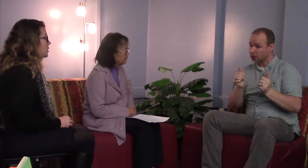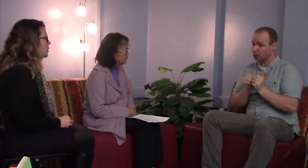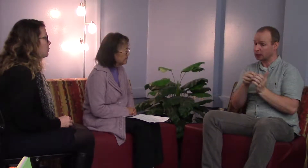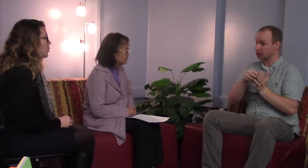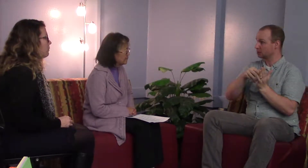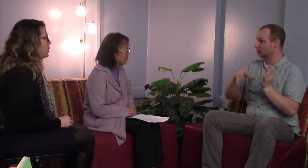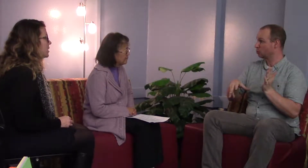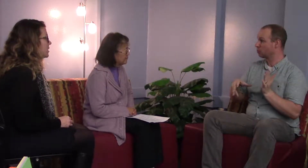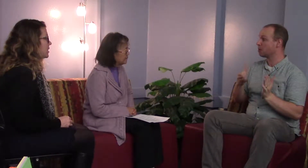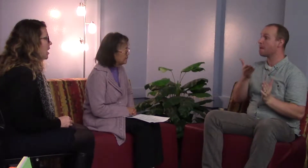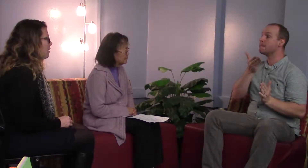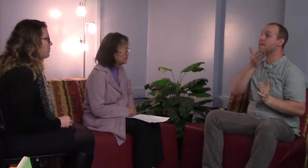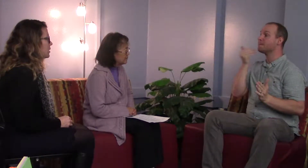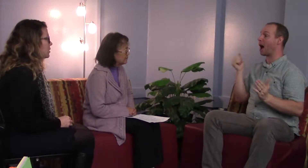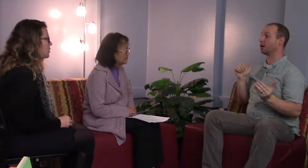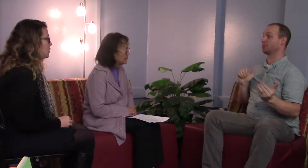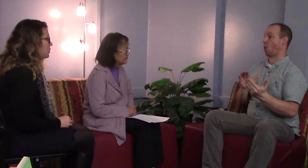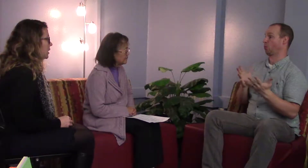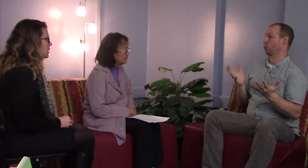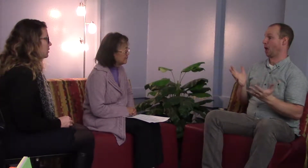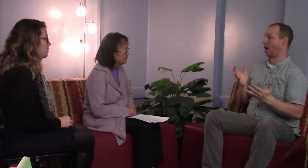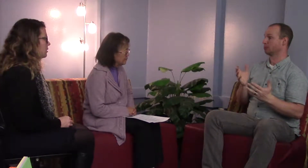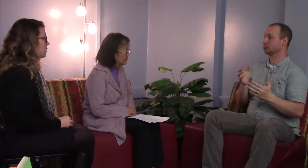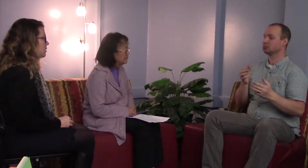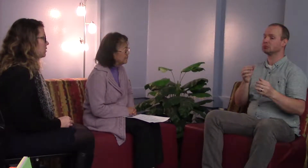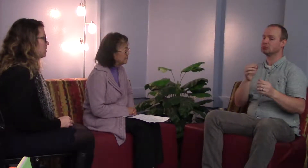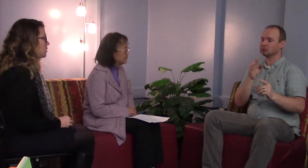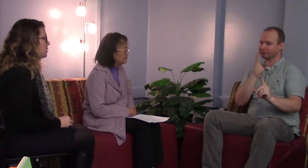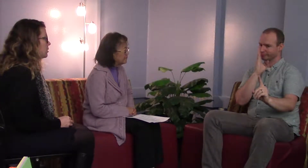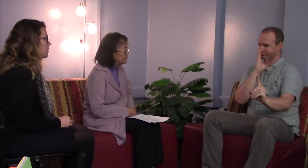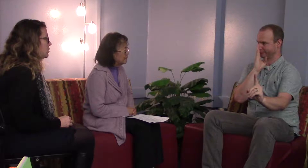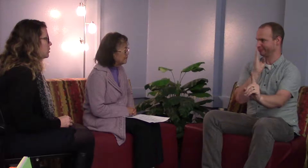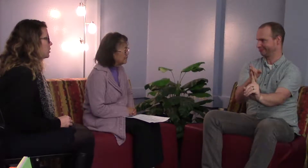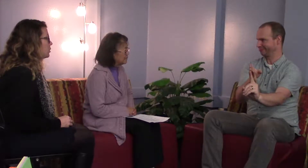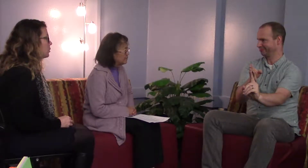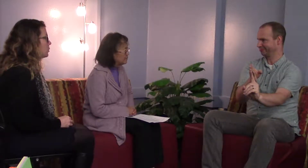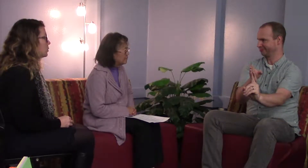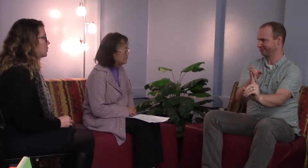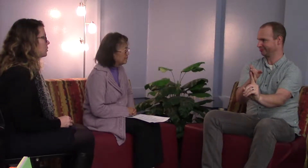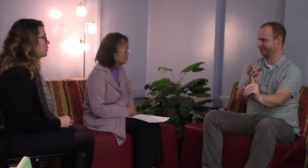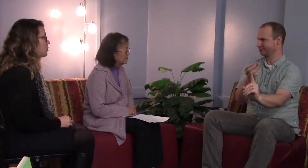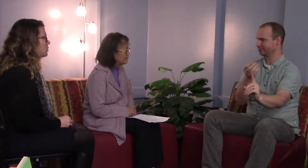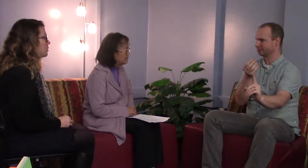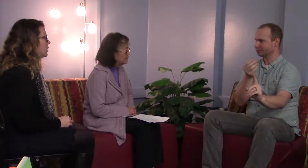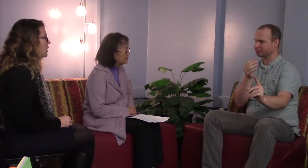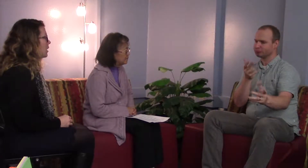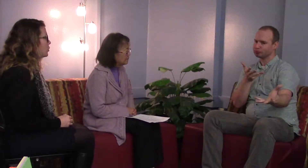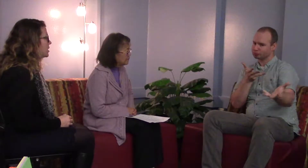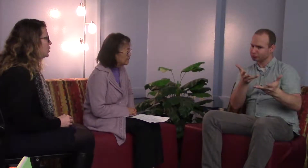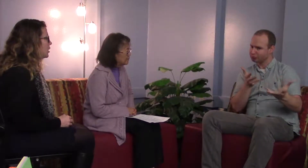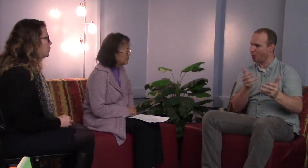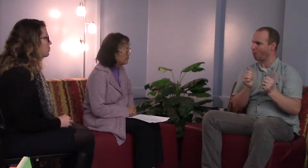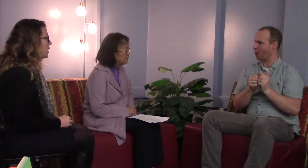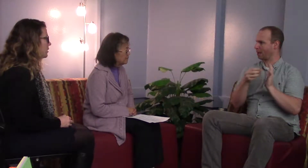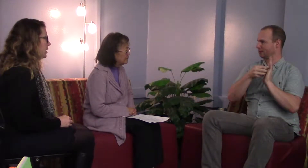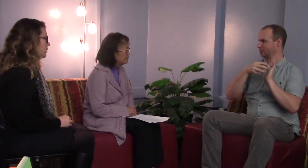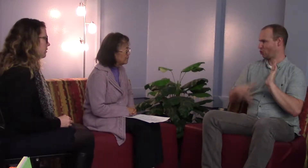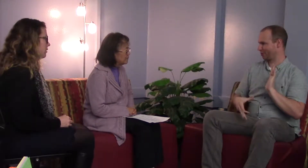So it's important for the staff and student to address each other directly.